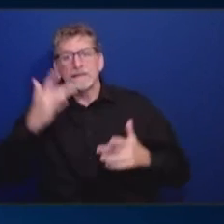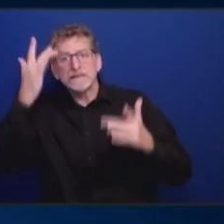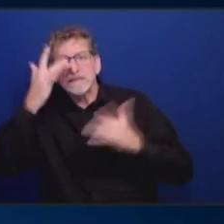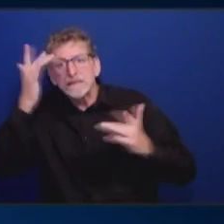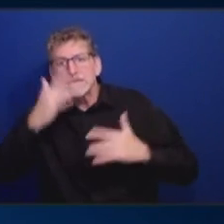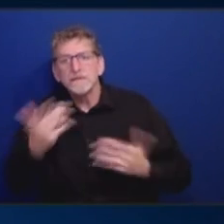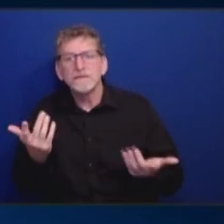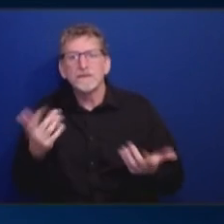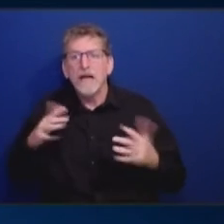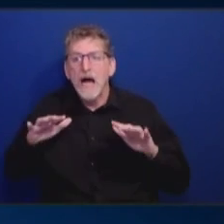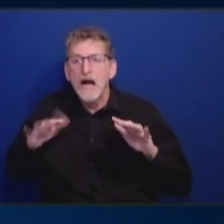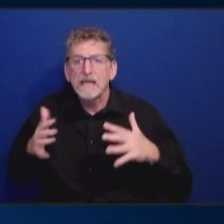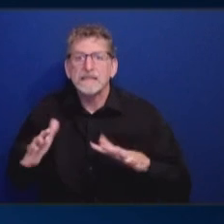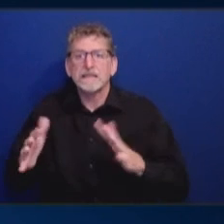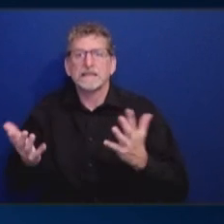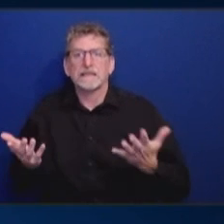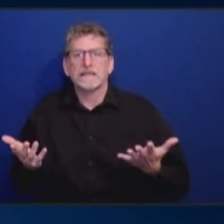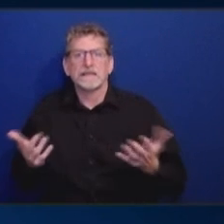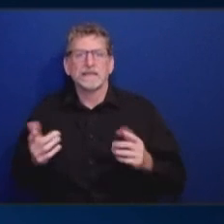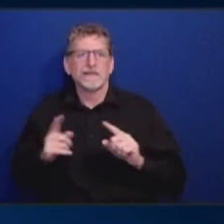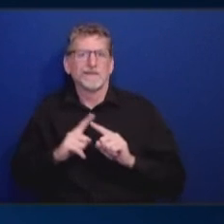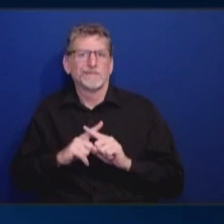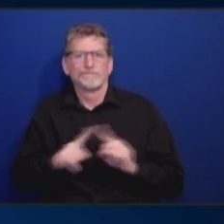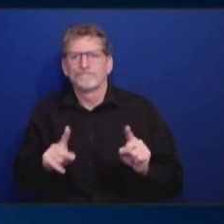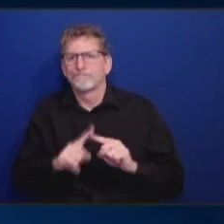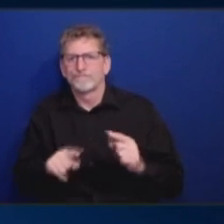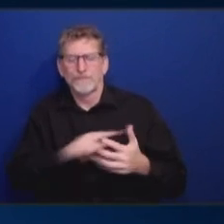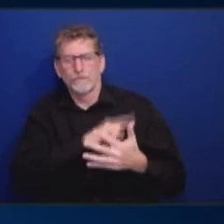devastating to people when faced with the COVID pandemic,